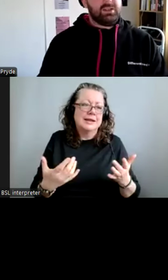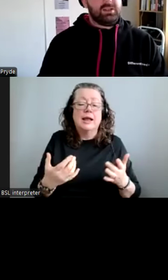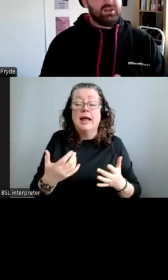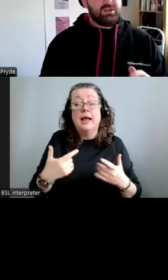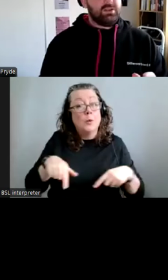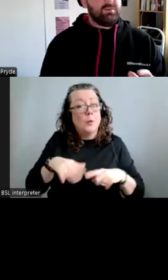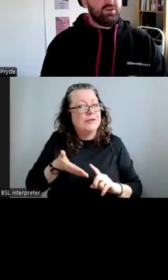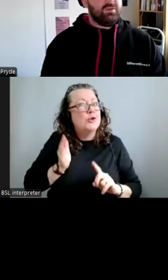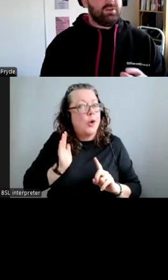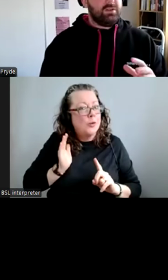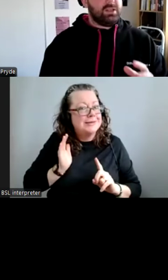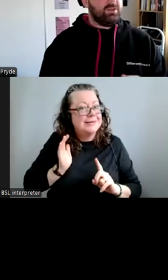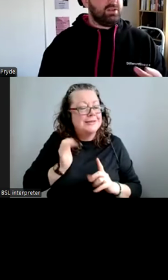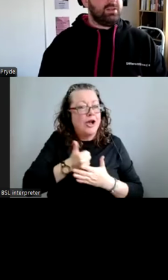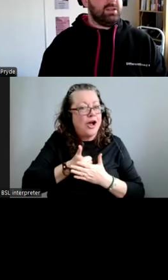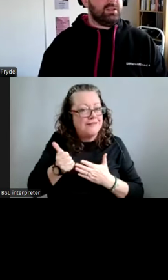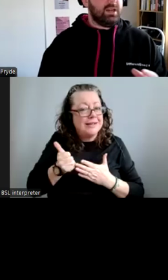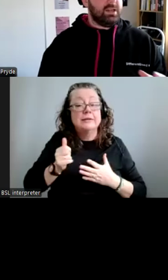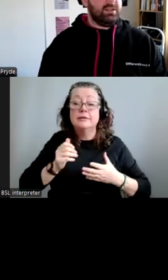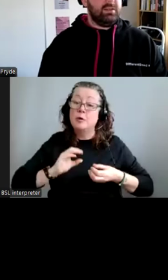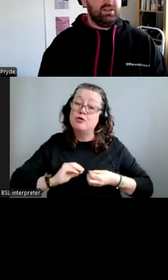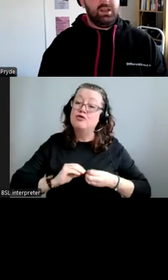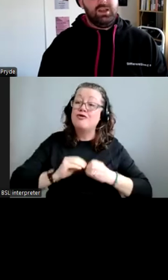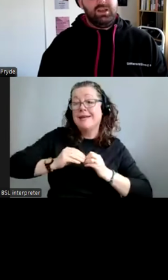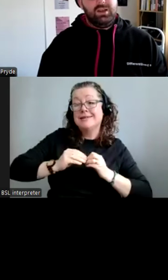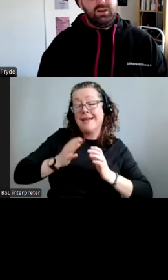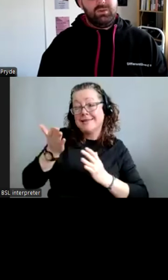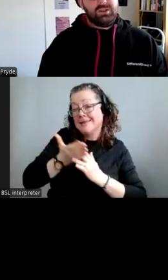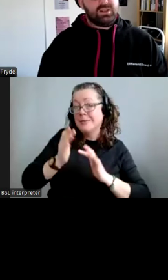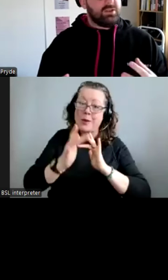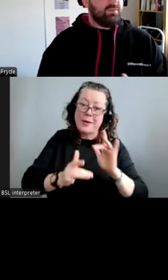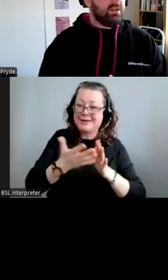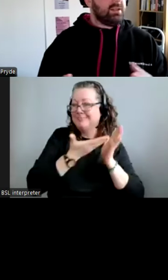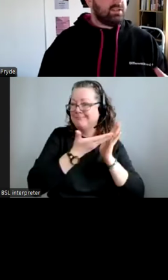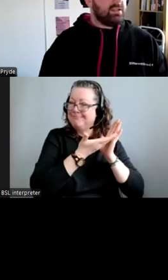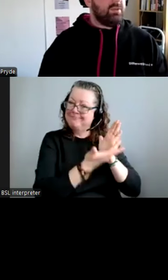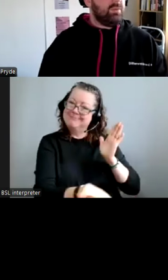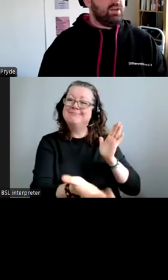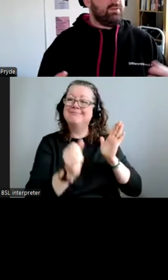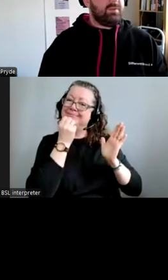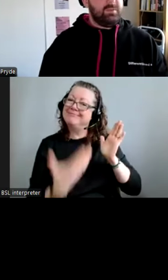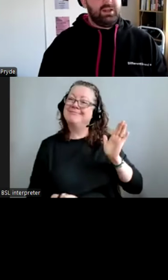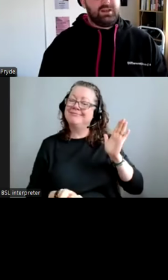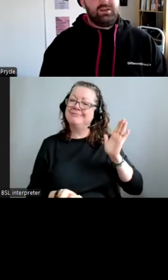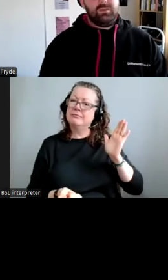is we don't actually involve our disabled audiences in testing. We just assume that it's accessible and wait for the feedback.